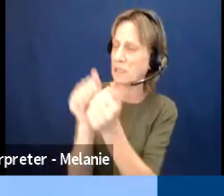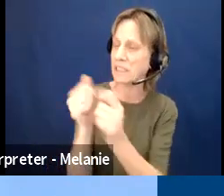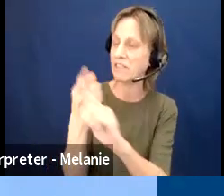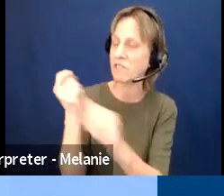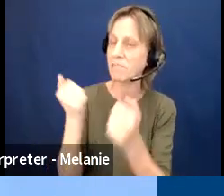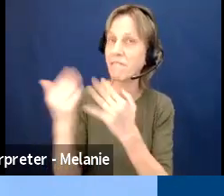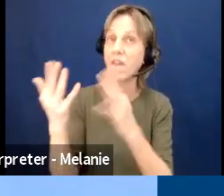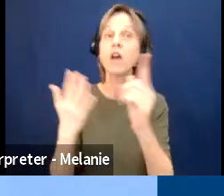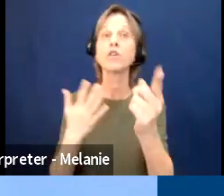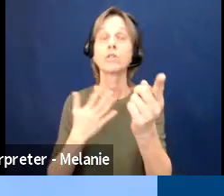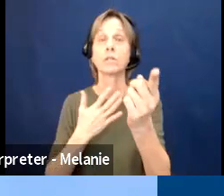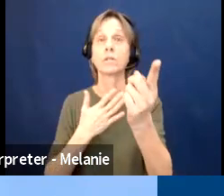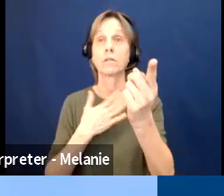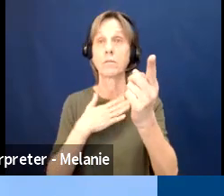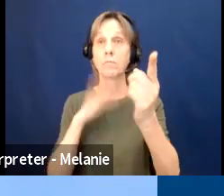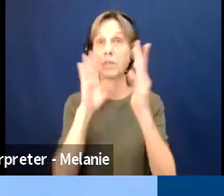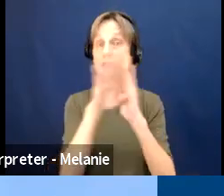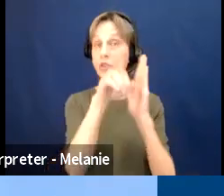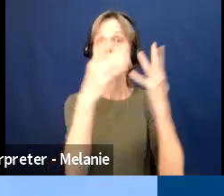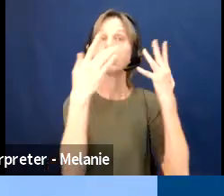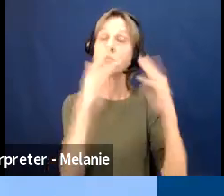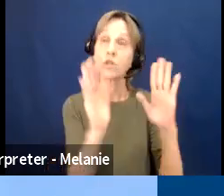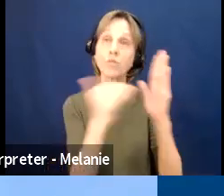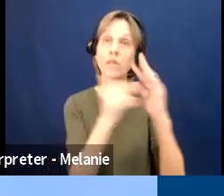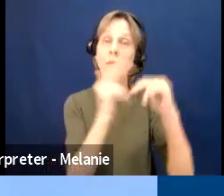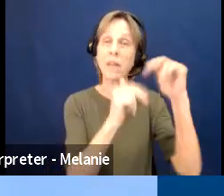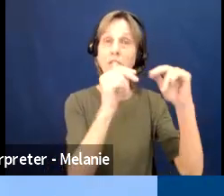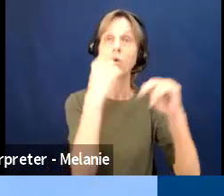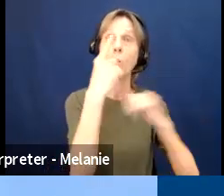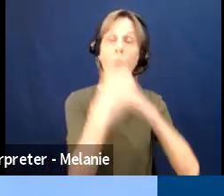slide is a rebuilt home from the Mountain Shadows neighborhood one year after the Waldo Canyon Fire